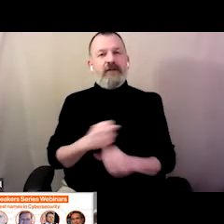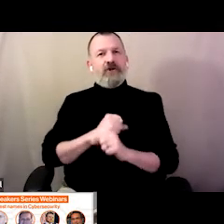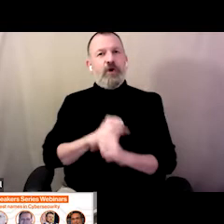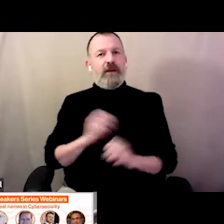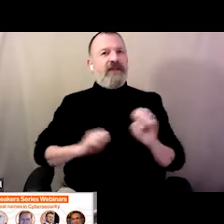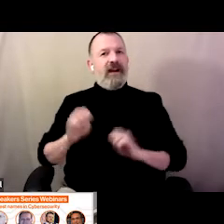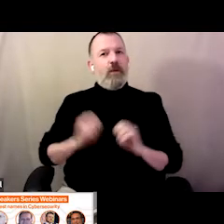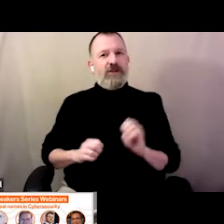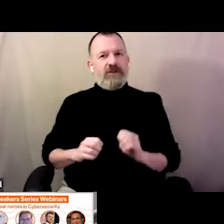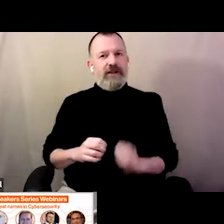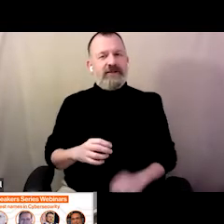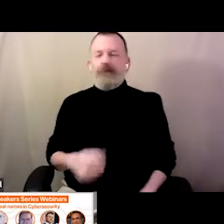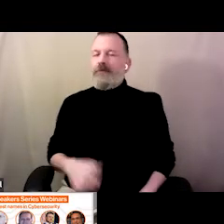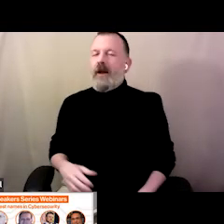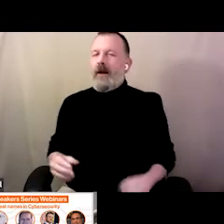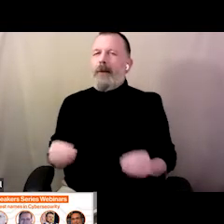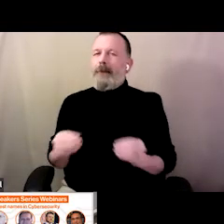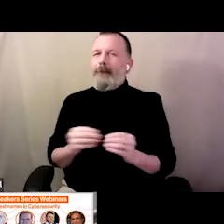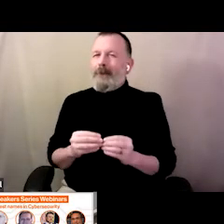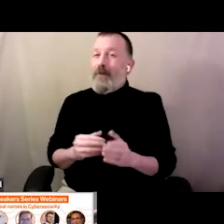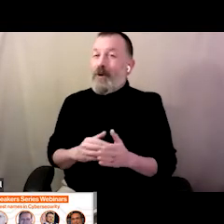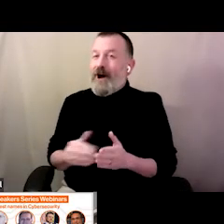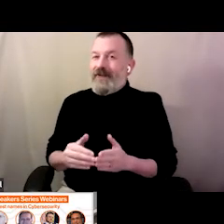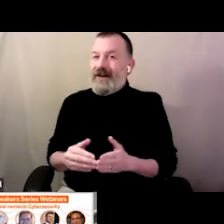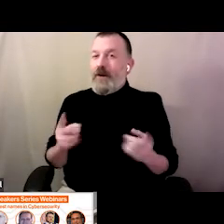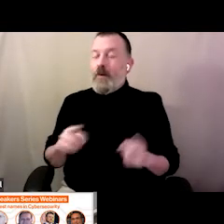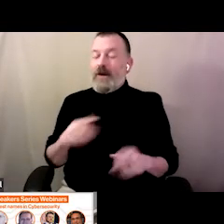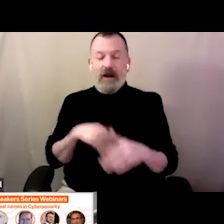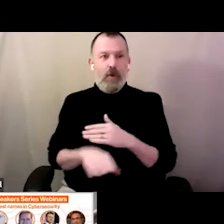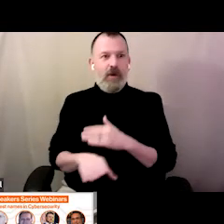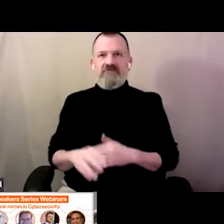CalebBarlow: More often than not, when I walk in, I find completely flat networks,